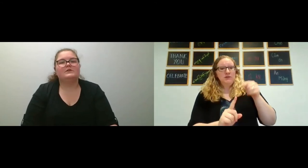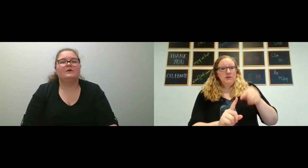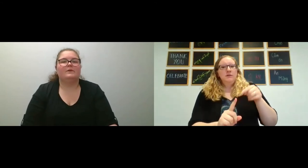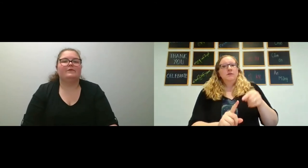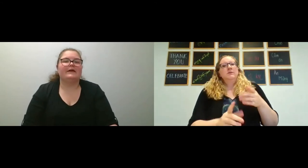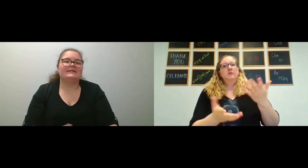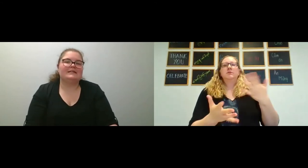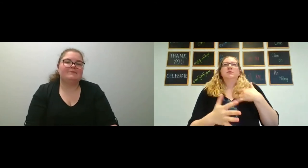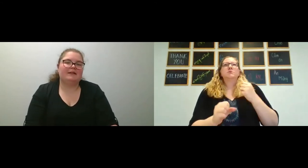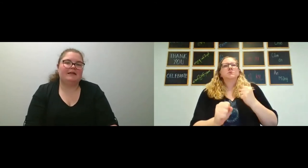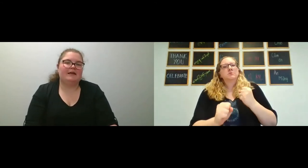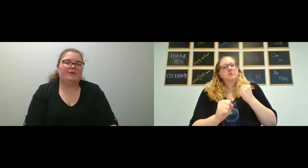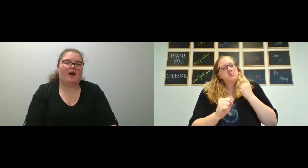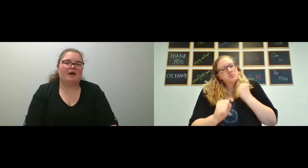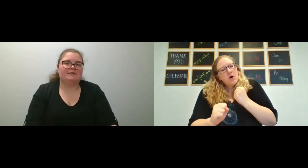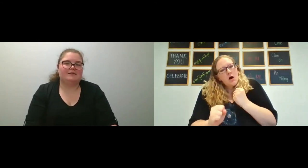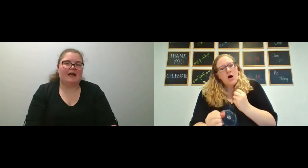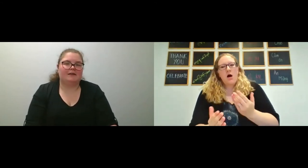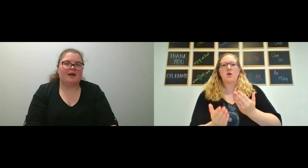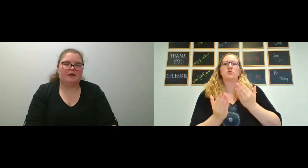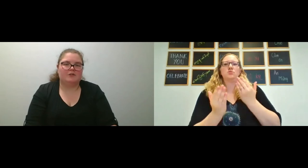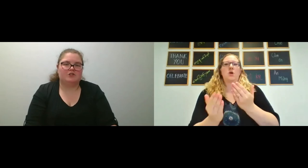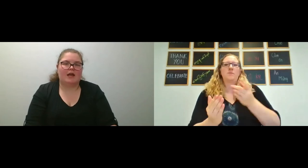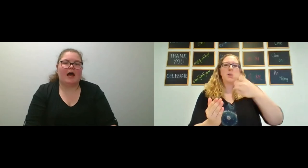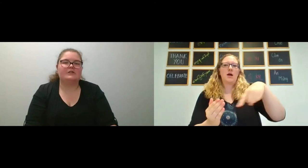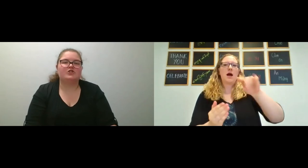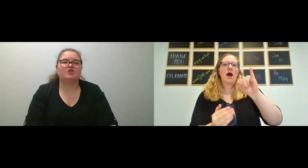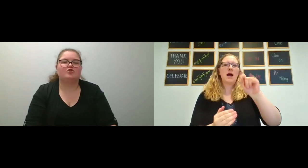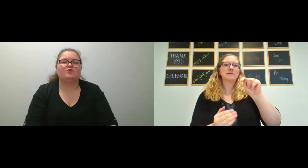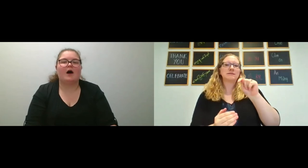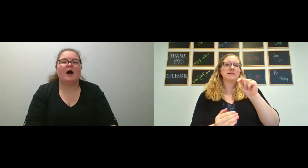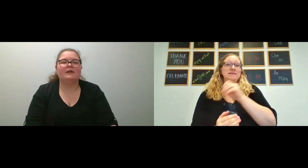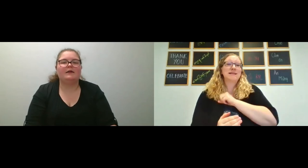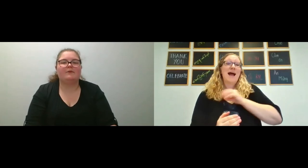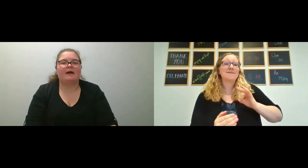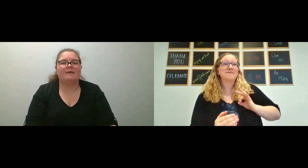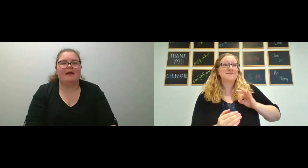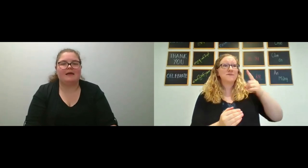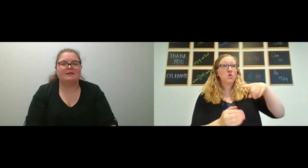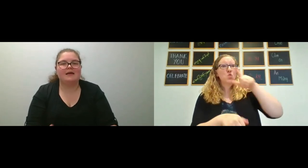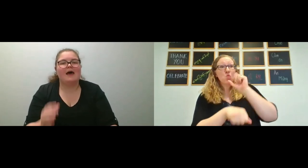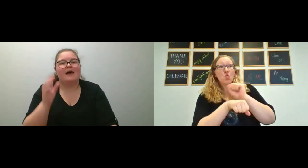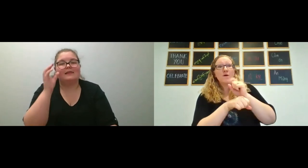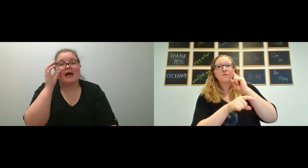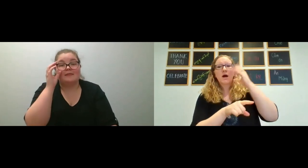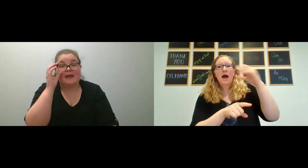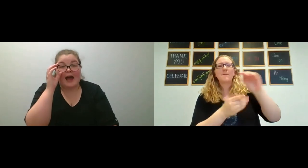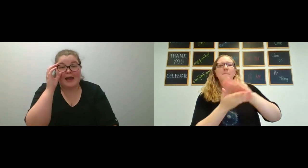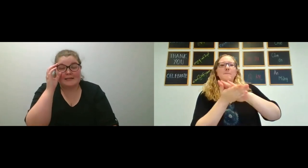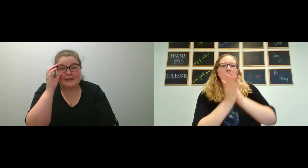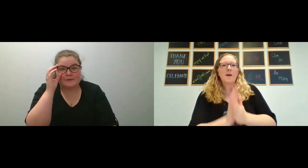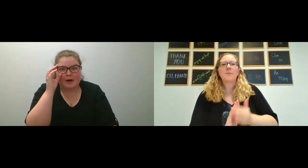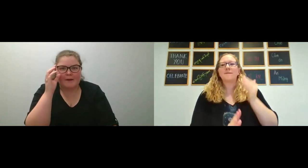So for accessibility in regards to technology, I strongly recommend that the IT department